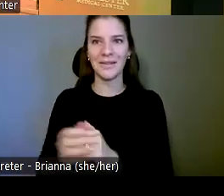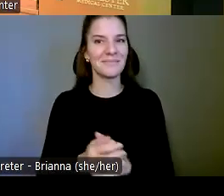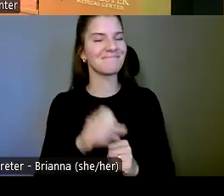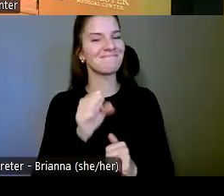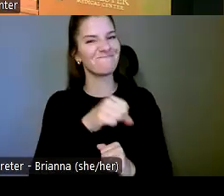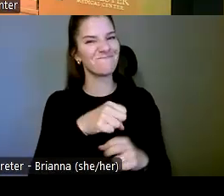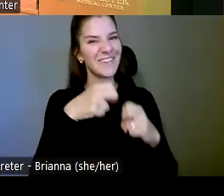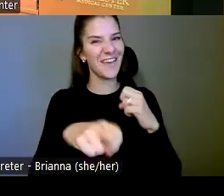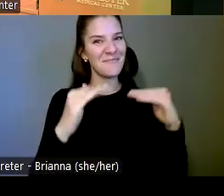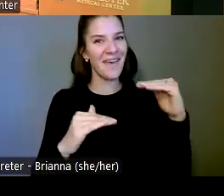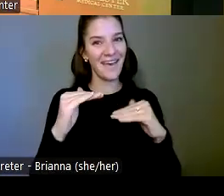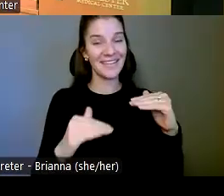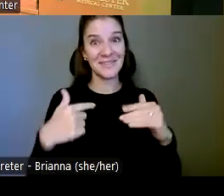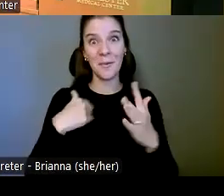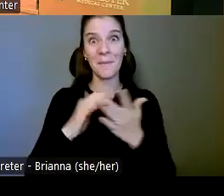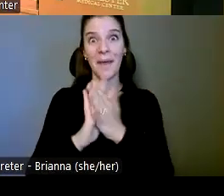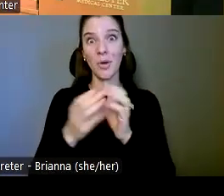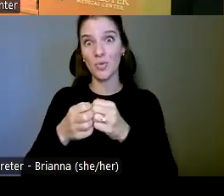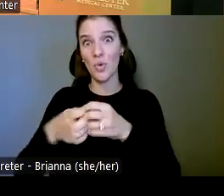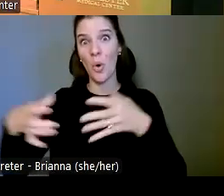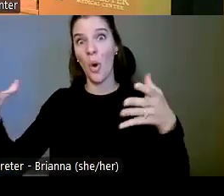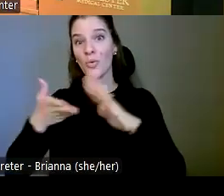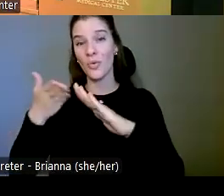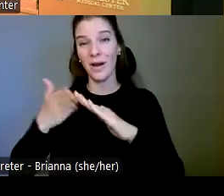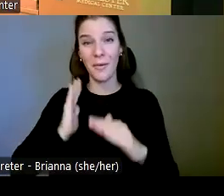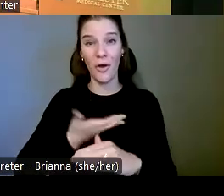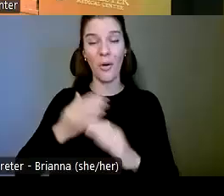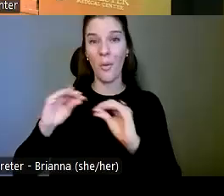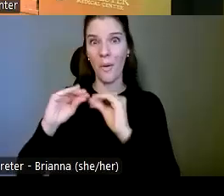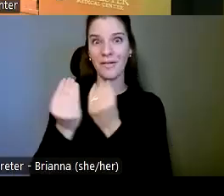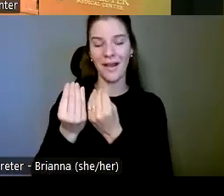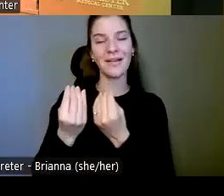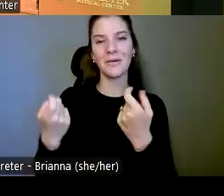as we've grown sort of running an organization becomes more difficult the fundraising the sort